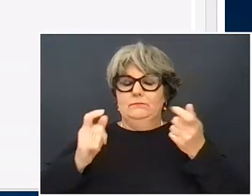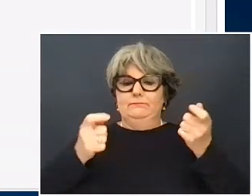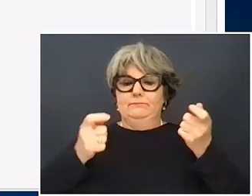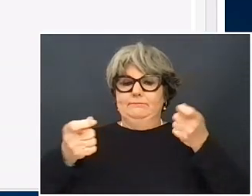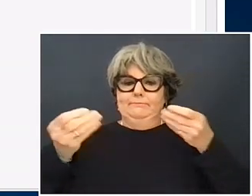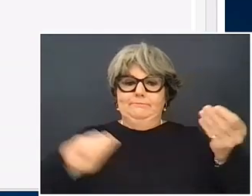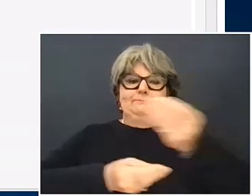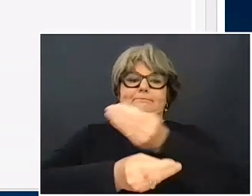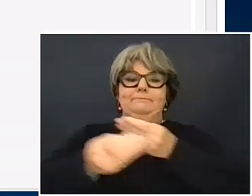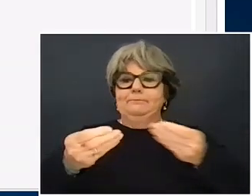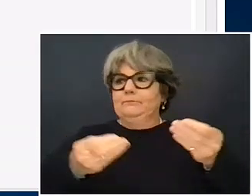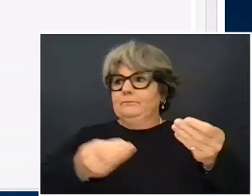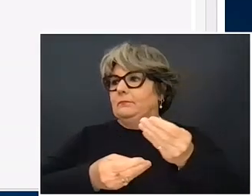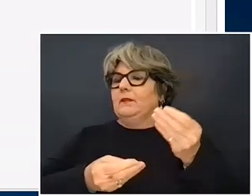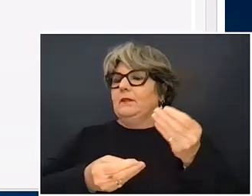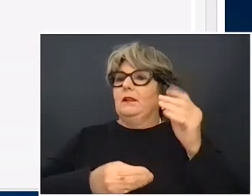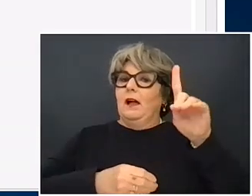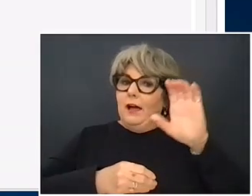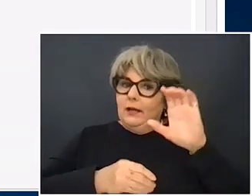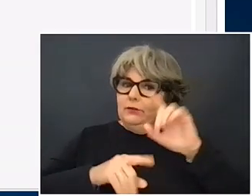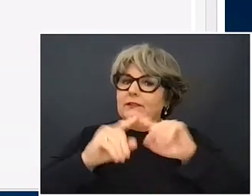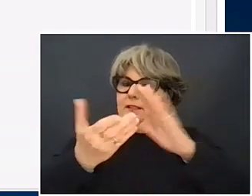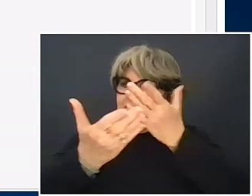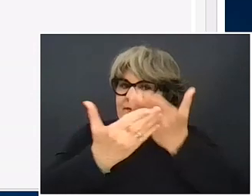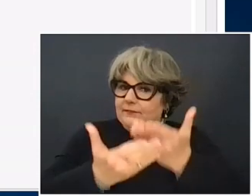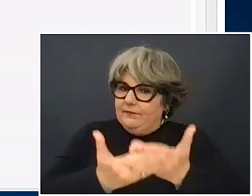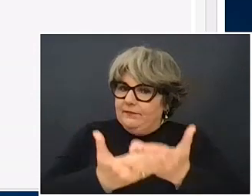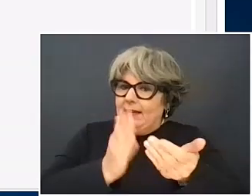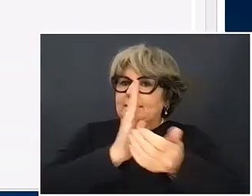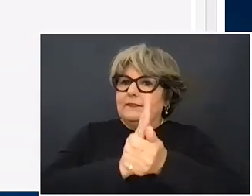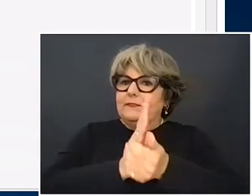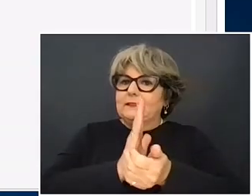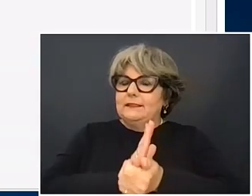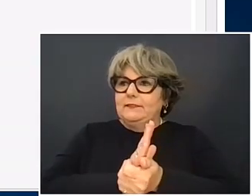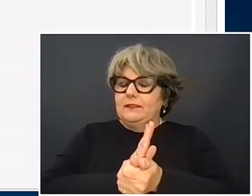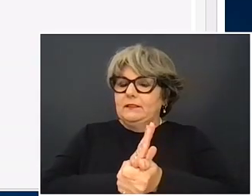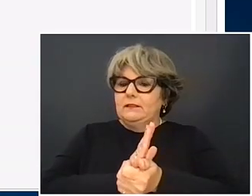hundreds of exhibits back into a normal